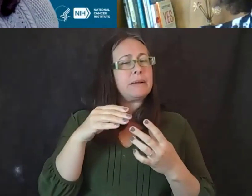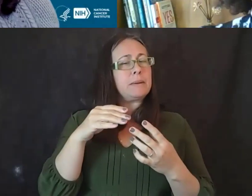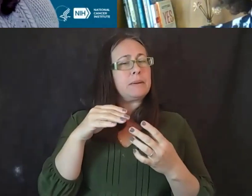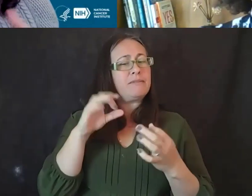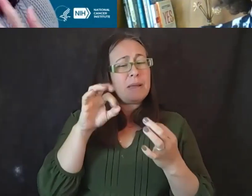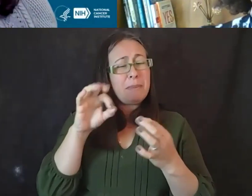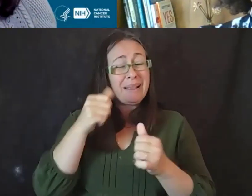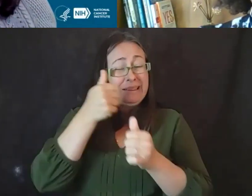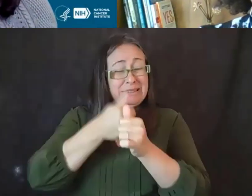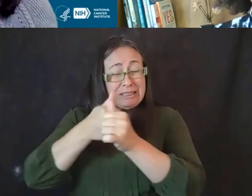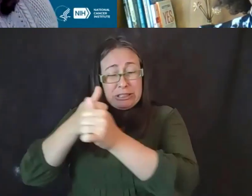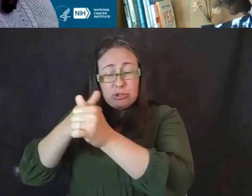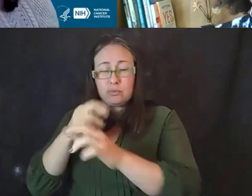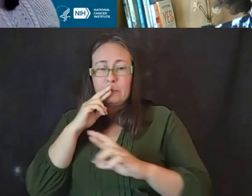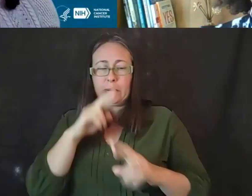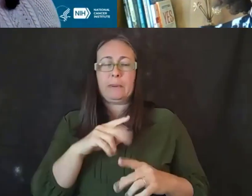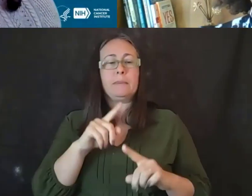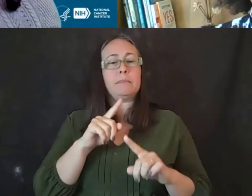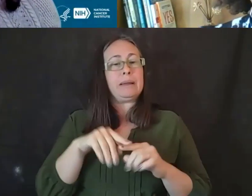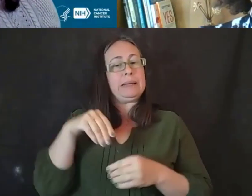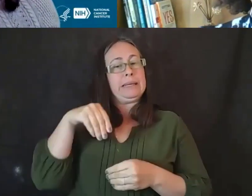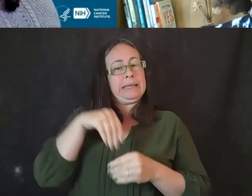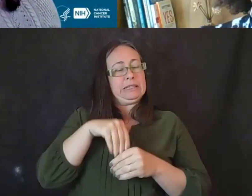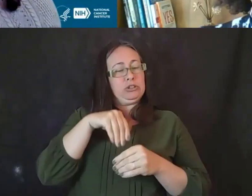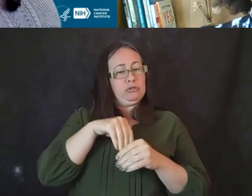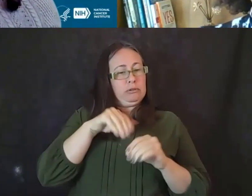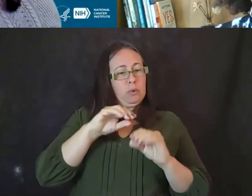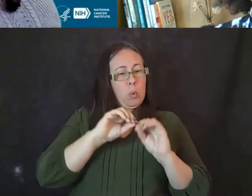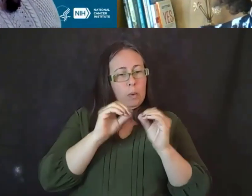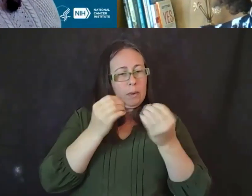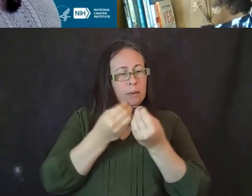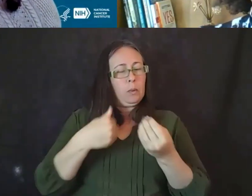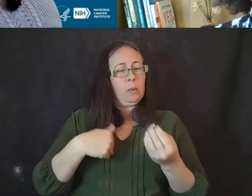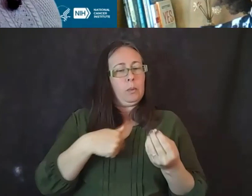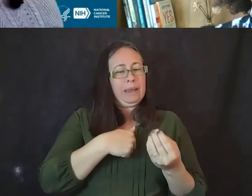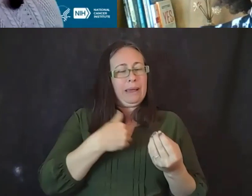I don't know if, Paula, you have any guidance on that, as well.